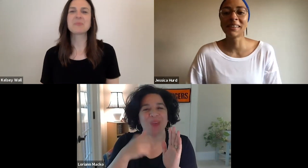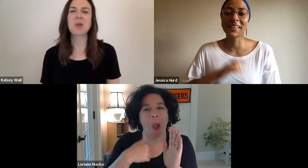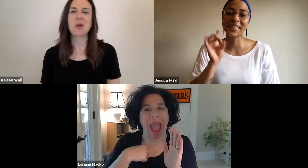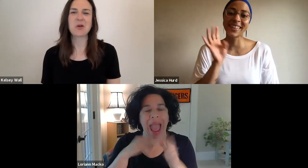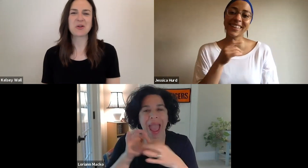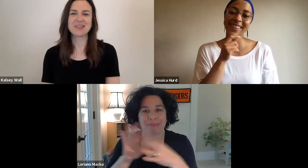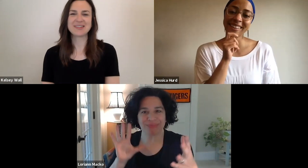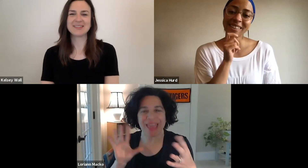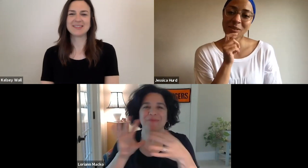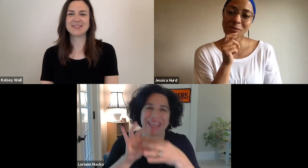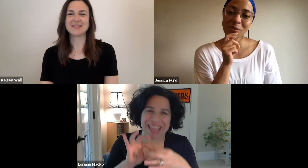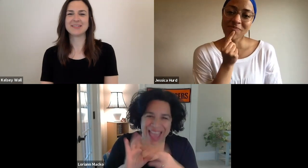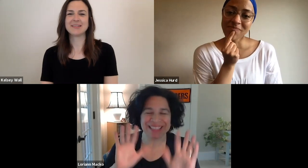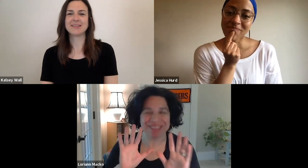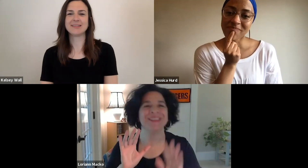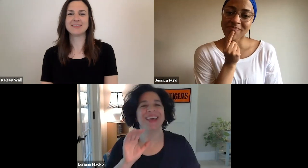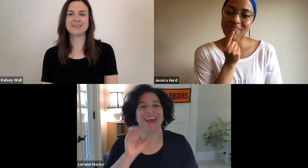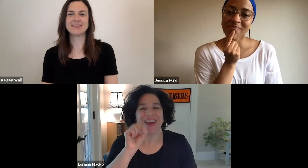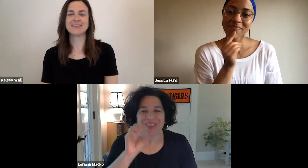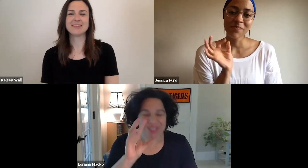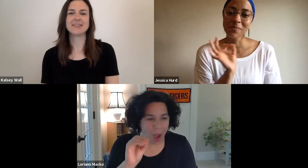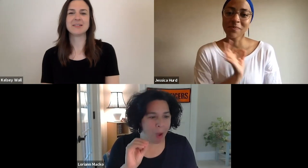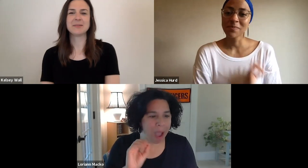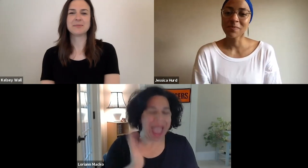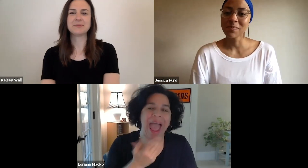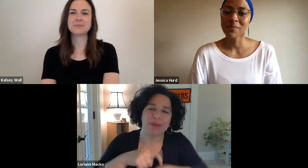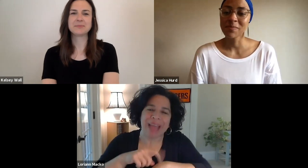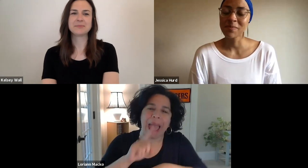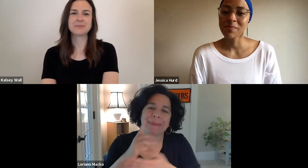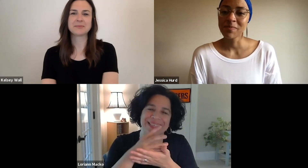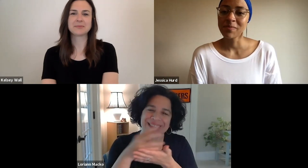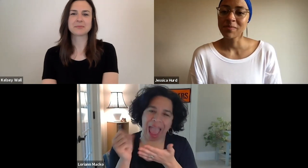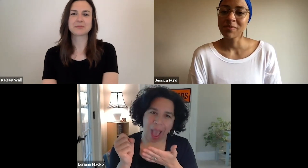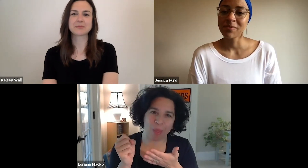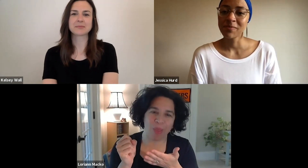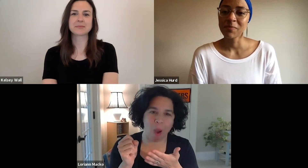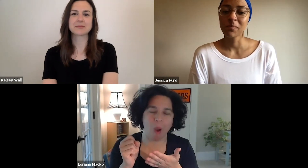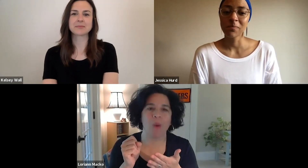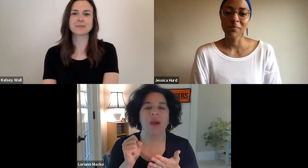I'm so sorry I lost you for a moment. The power at my house went off, so I disconnected and now I'm connected with you again.